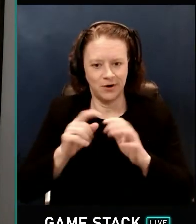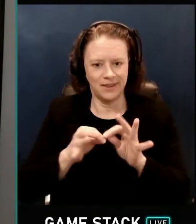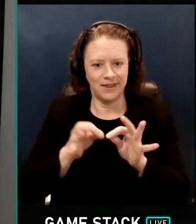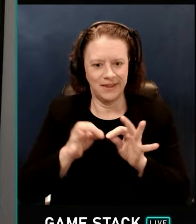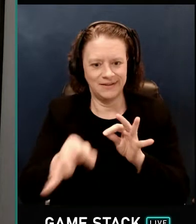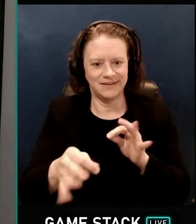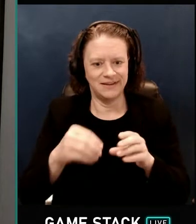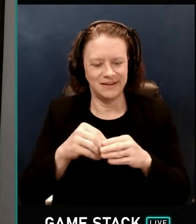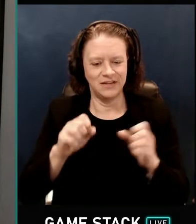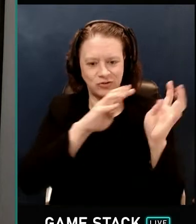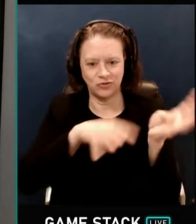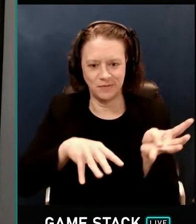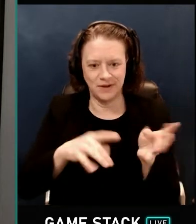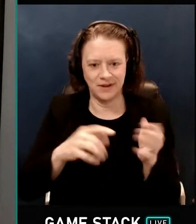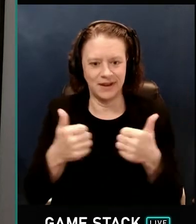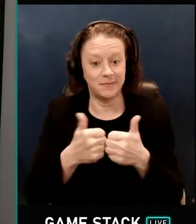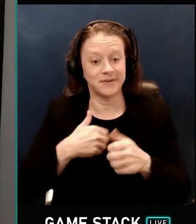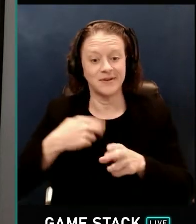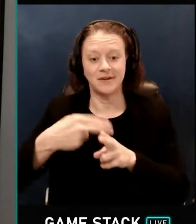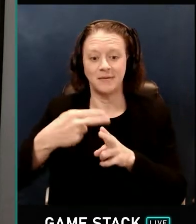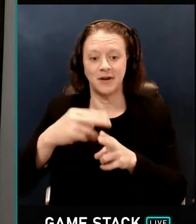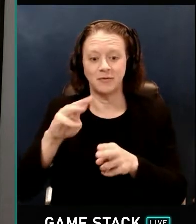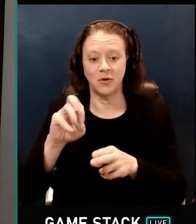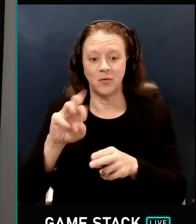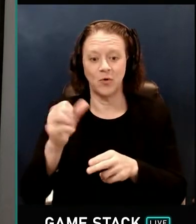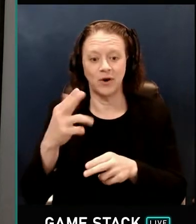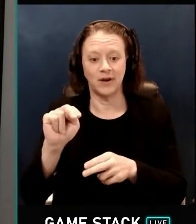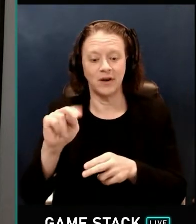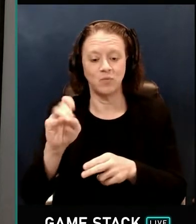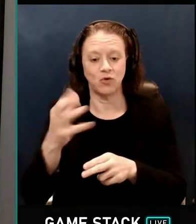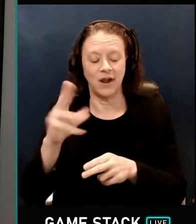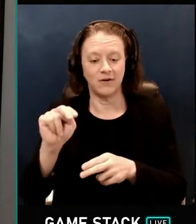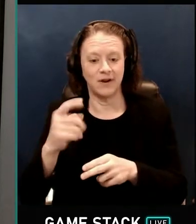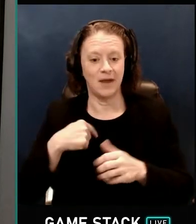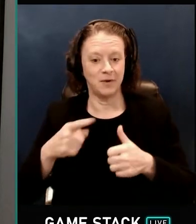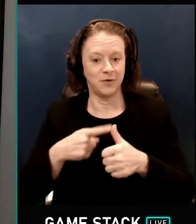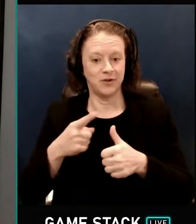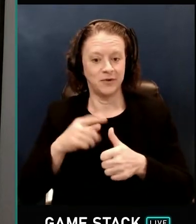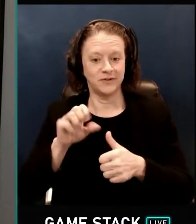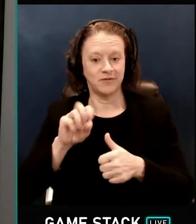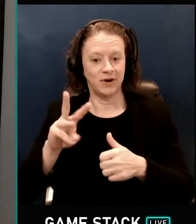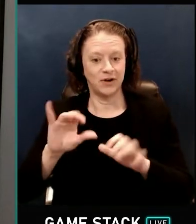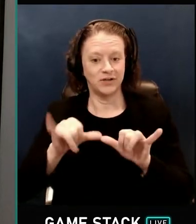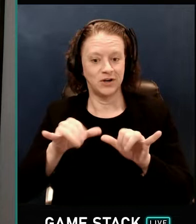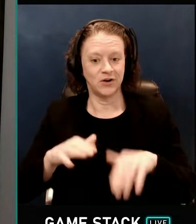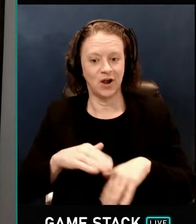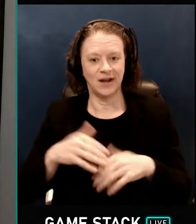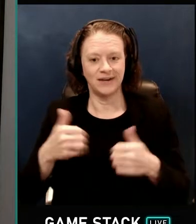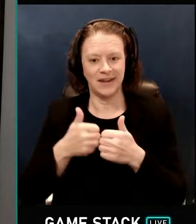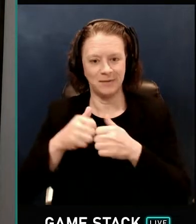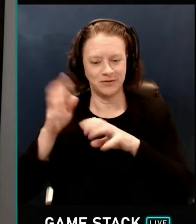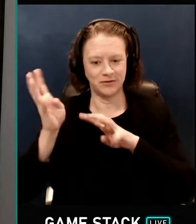I'm a principle software engineer on game streaming and I'm also a periodic speed runner, which is part of why I'm